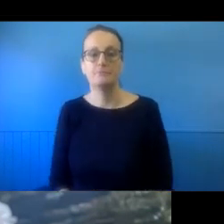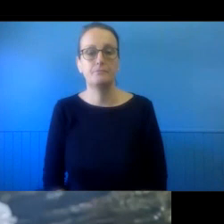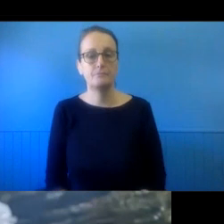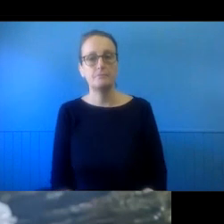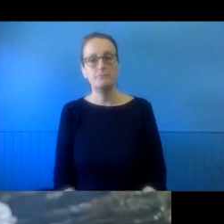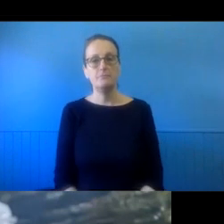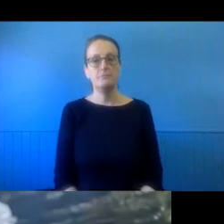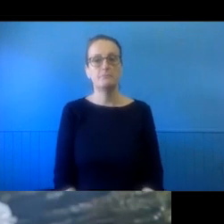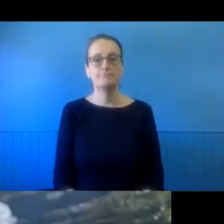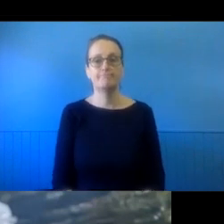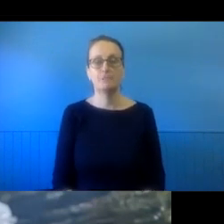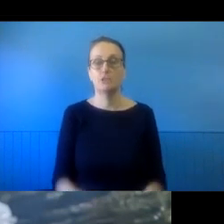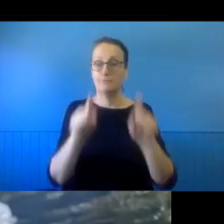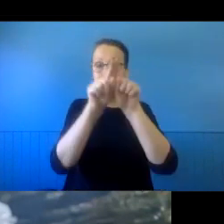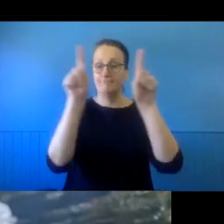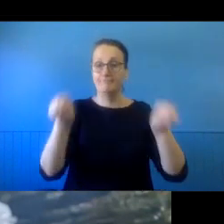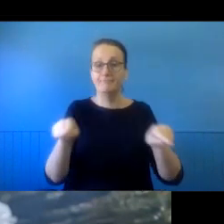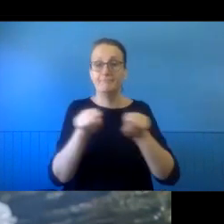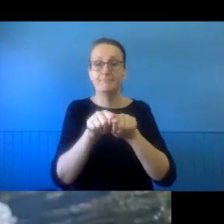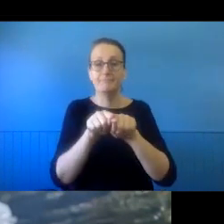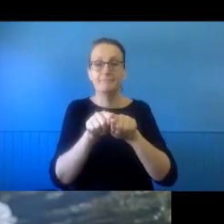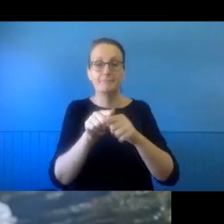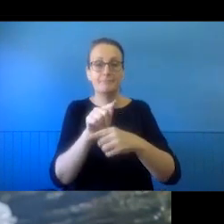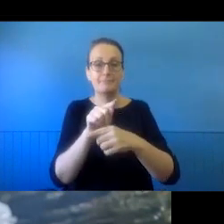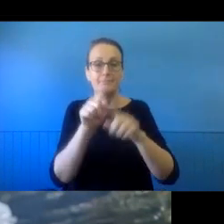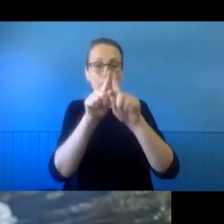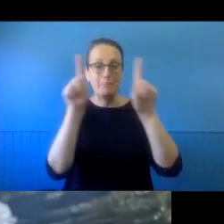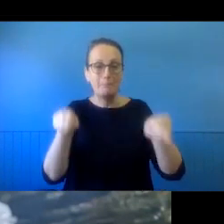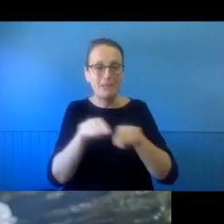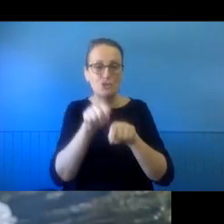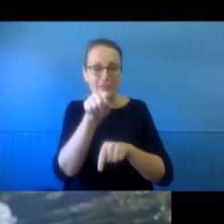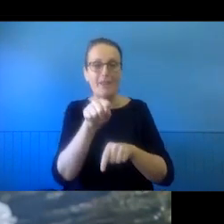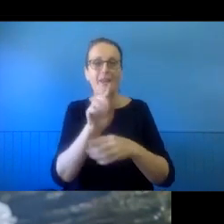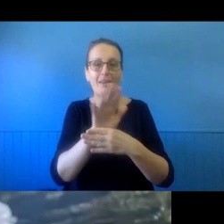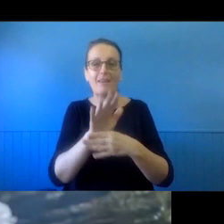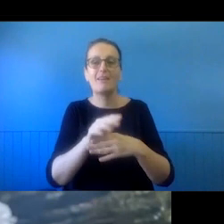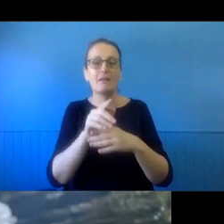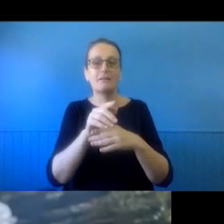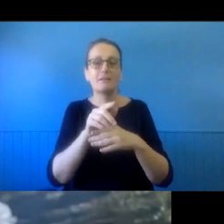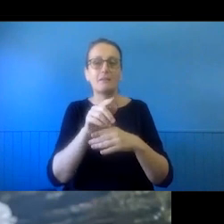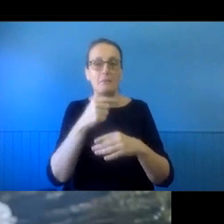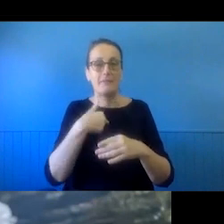image that's sitting at the background of this slide, I took of